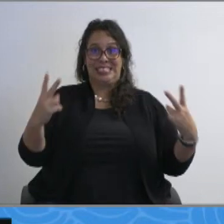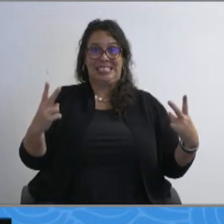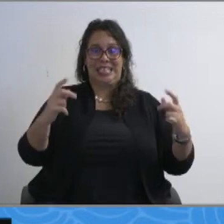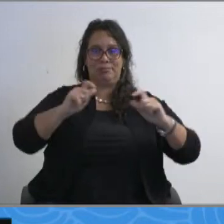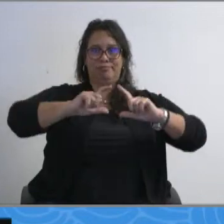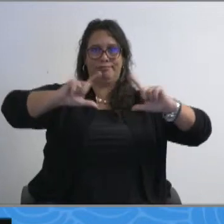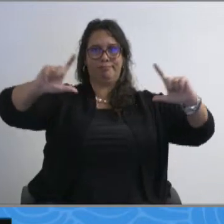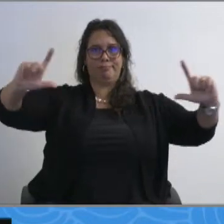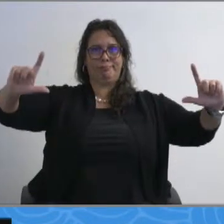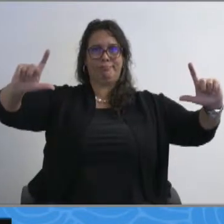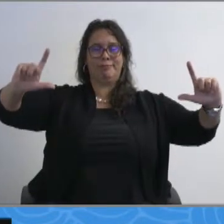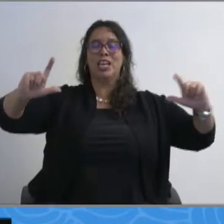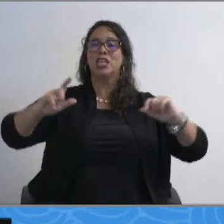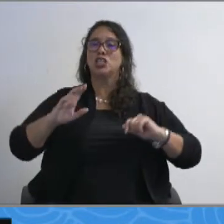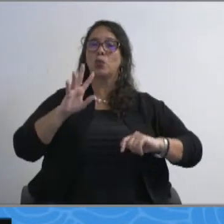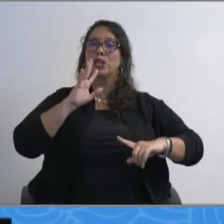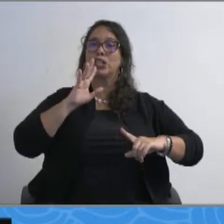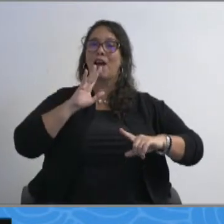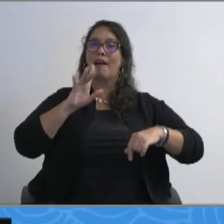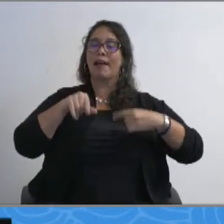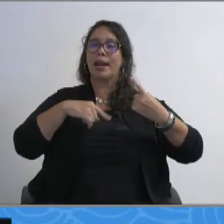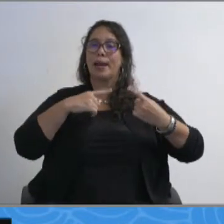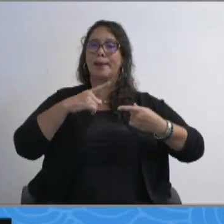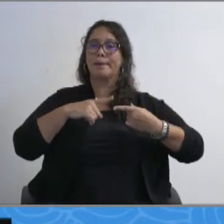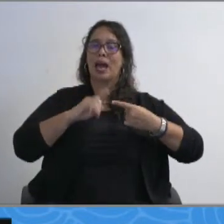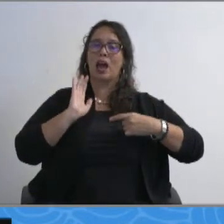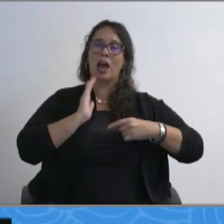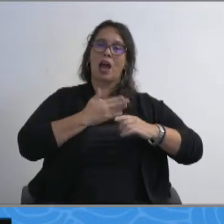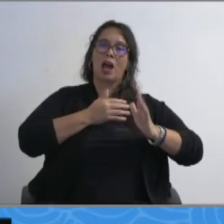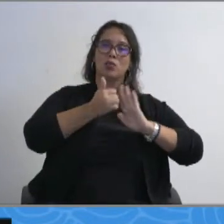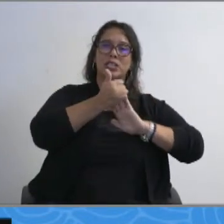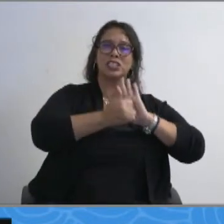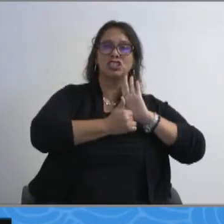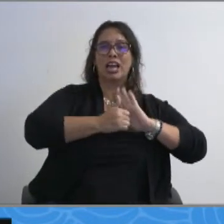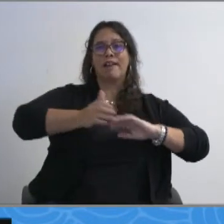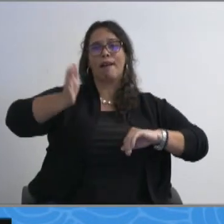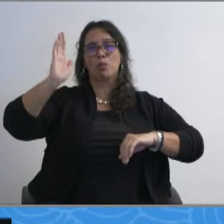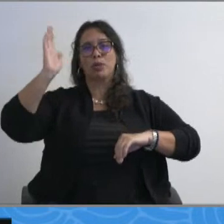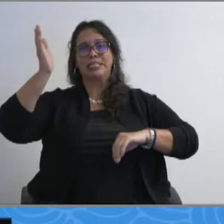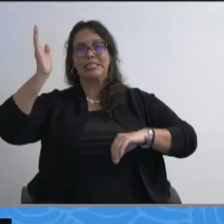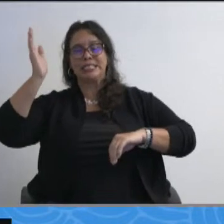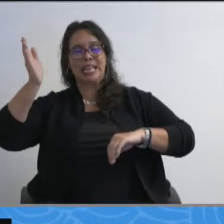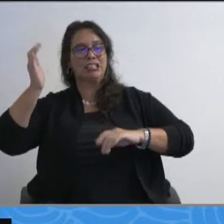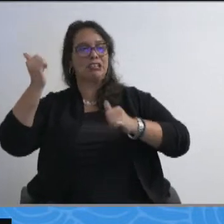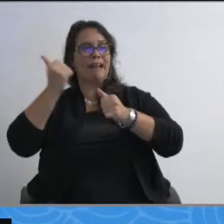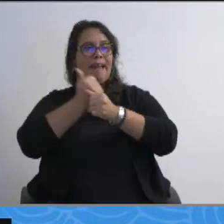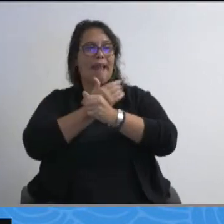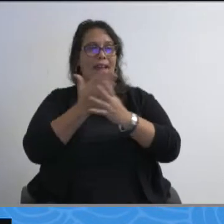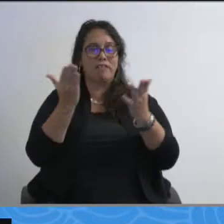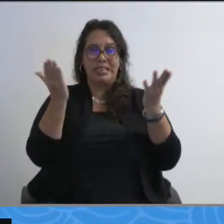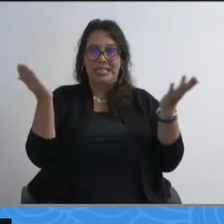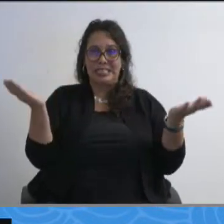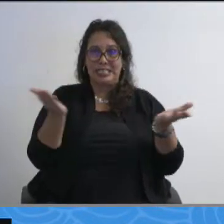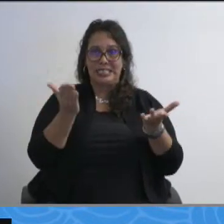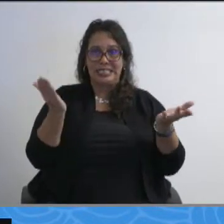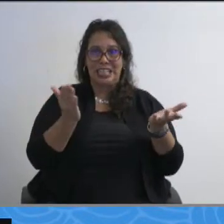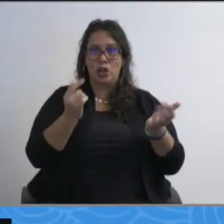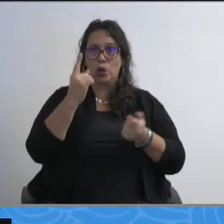So, whenever we're talking about our agenda or presentations, everything is here in one place for you.